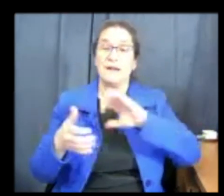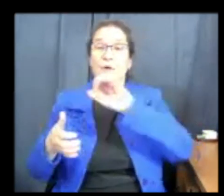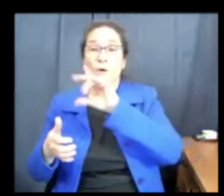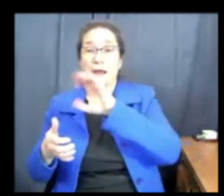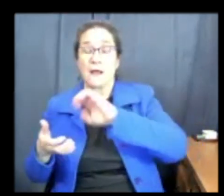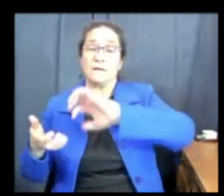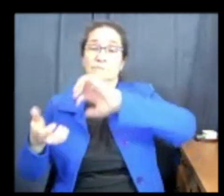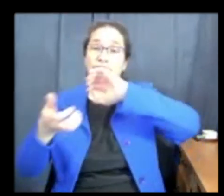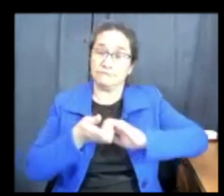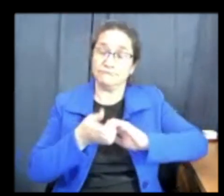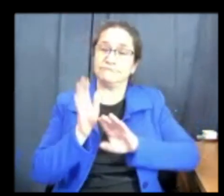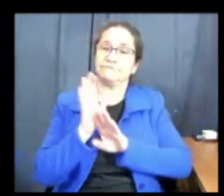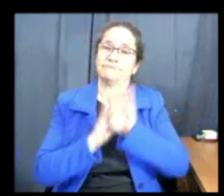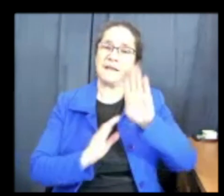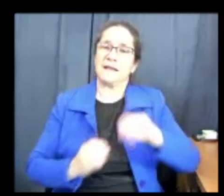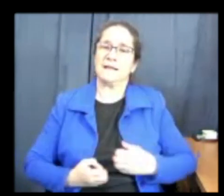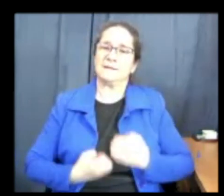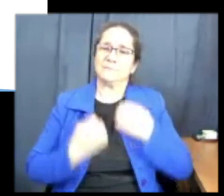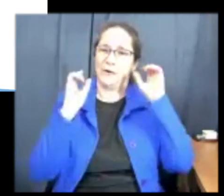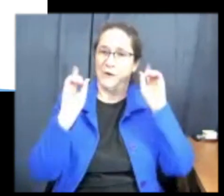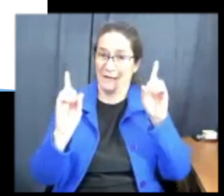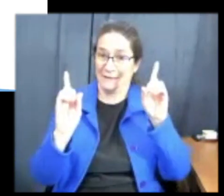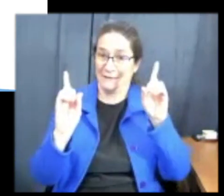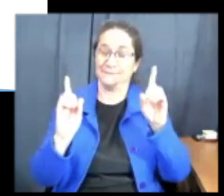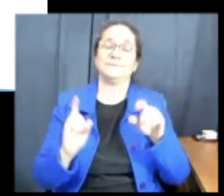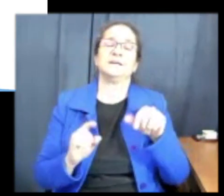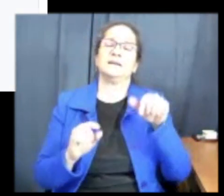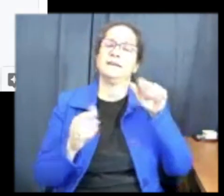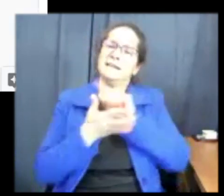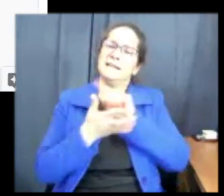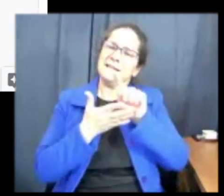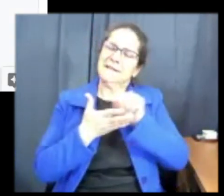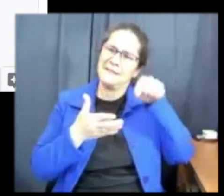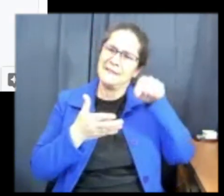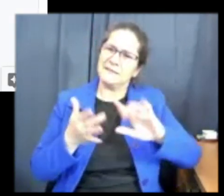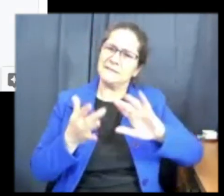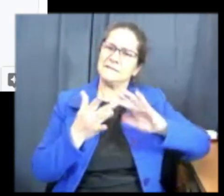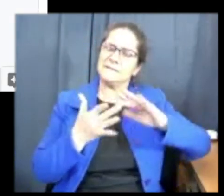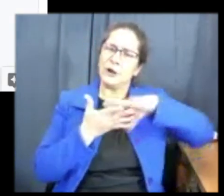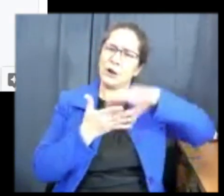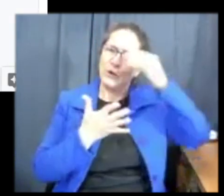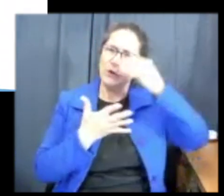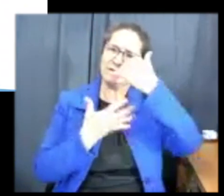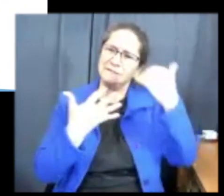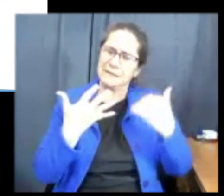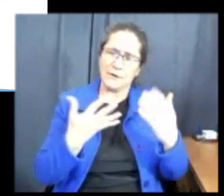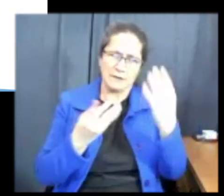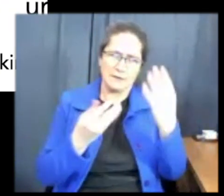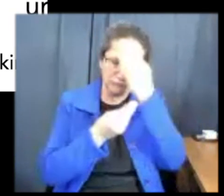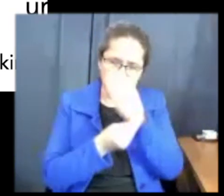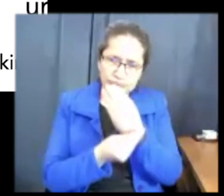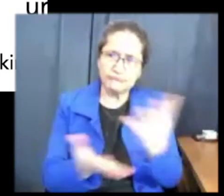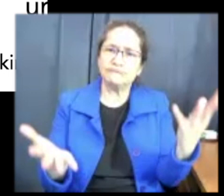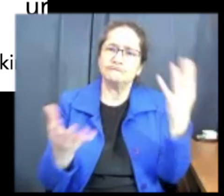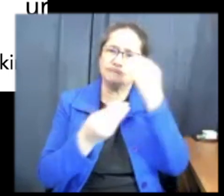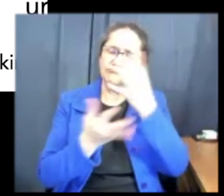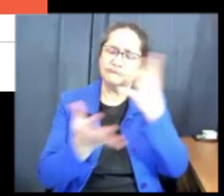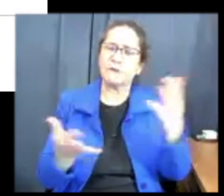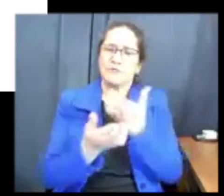Each week this virtual learning series brings you information and resources on a variety of topics to help support learning